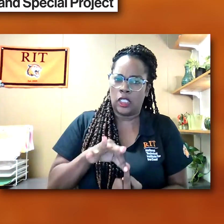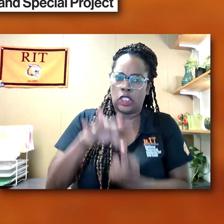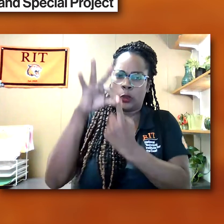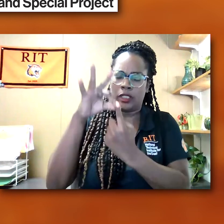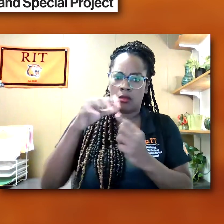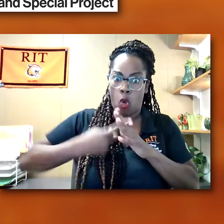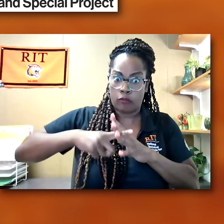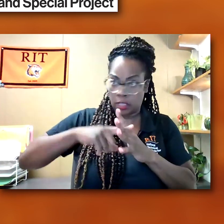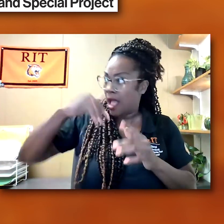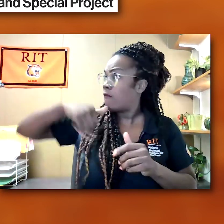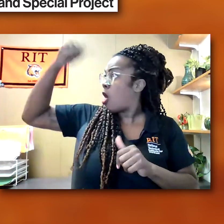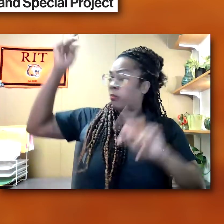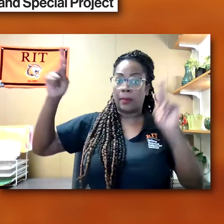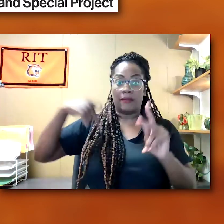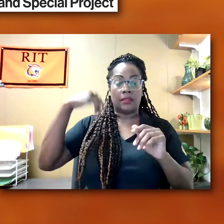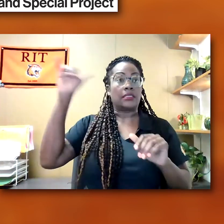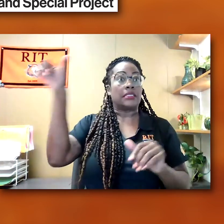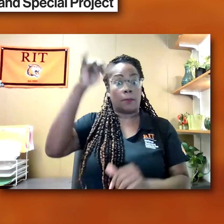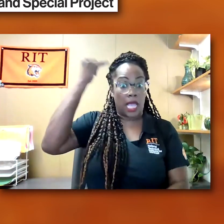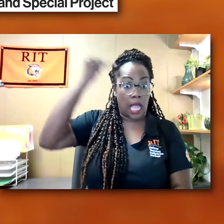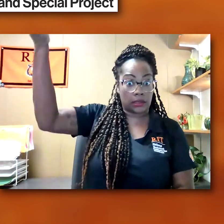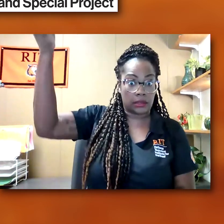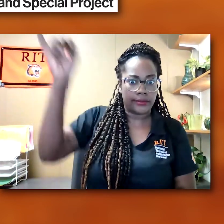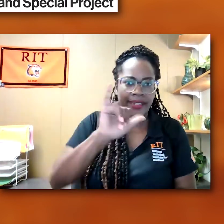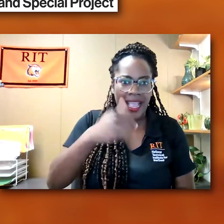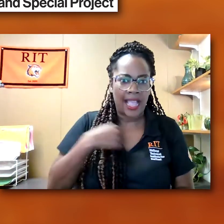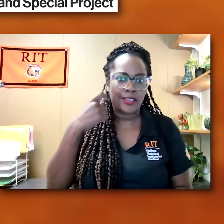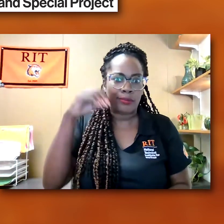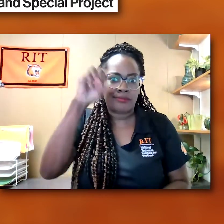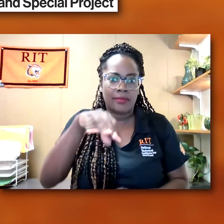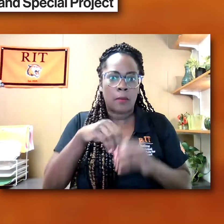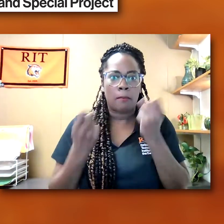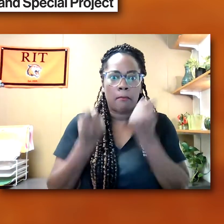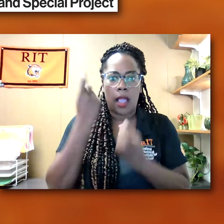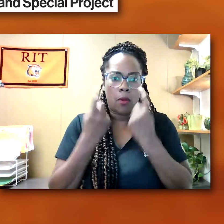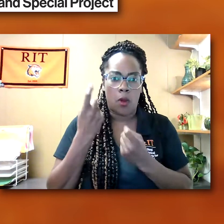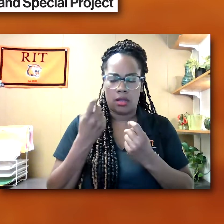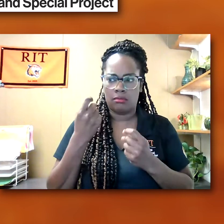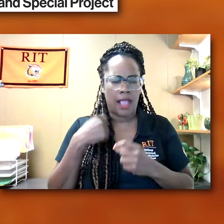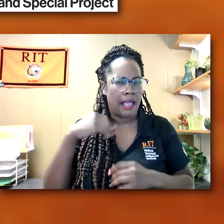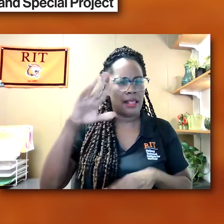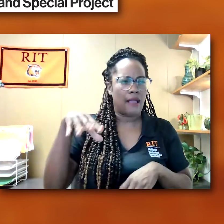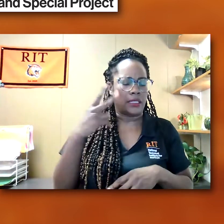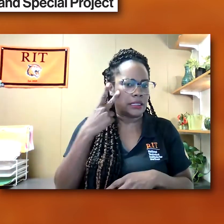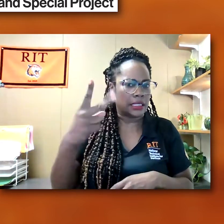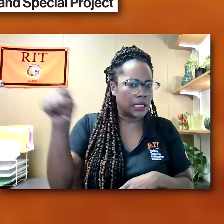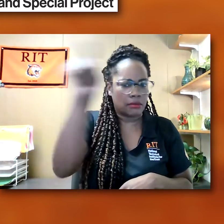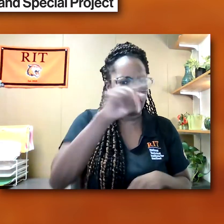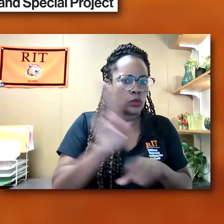How original is the design on your care package? Is it unique, or were there a ton of other folks who had the same idea as you?